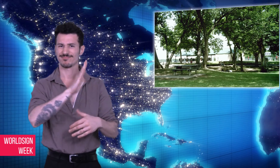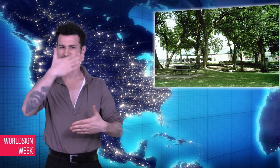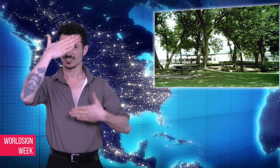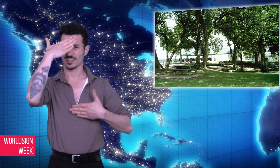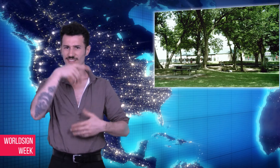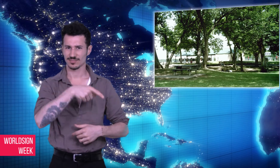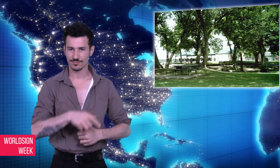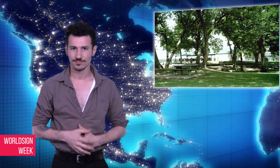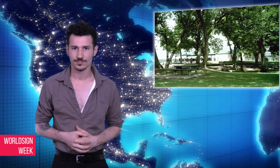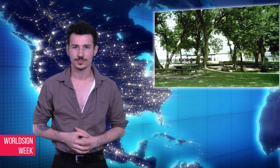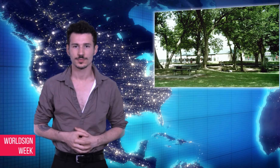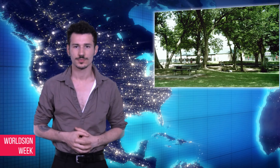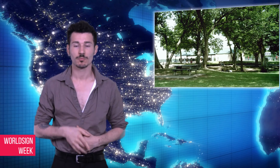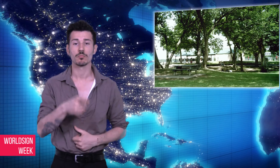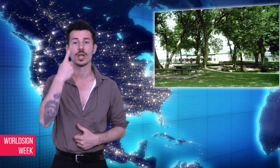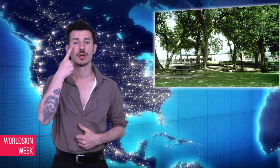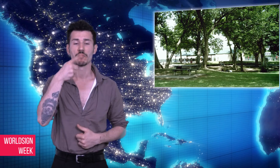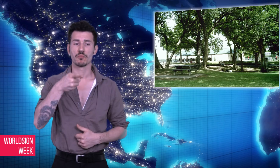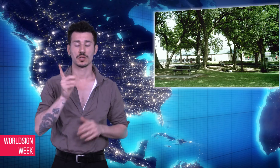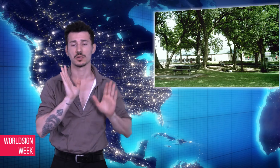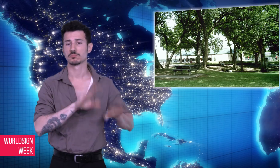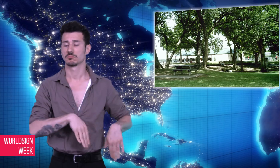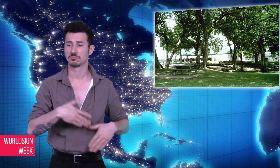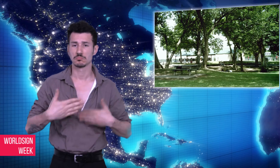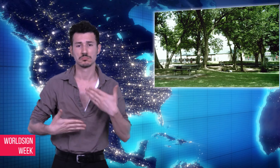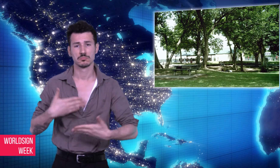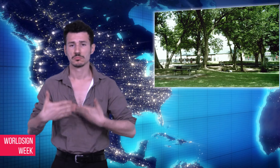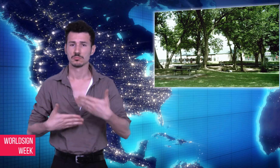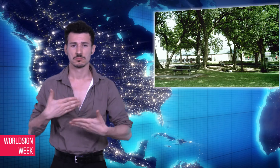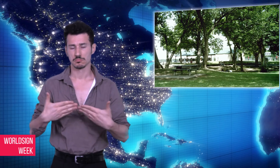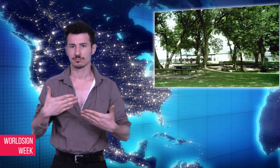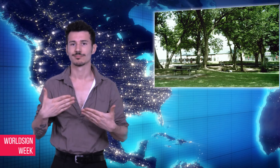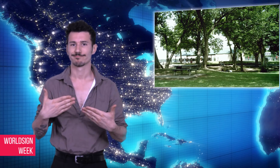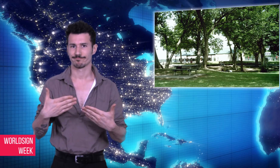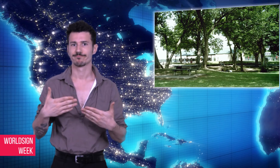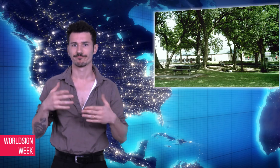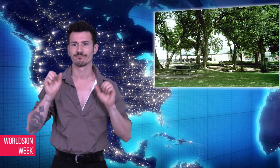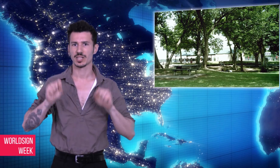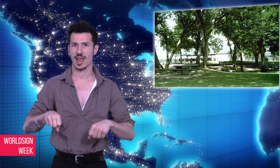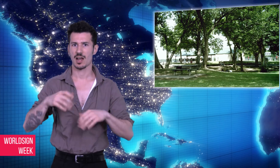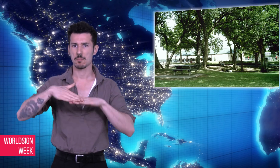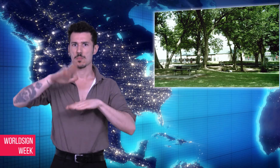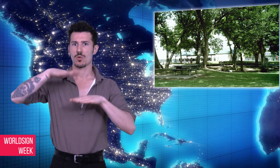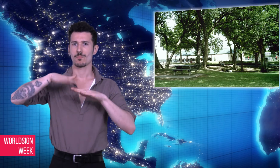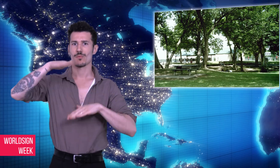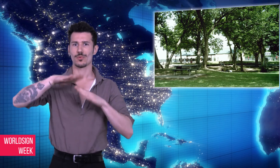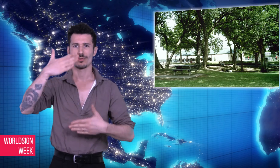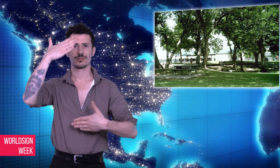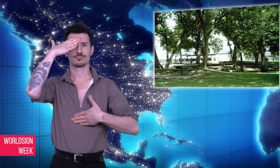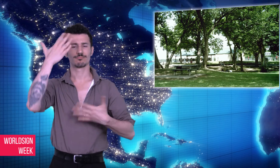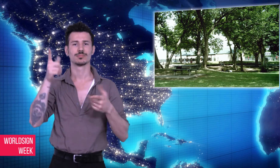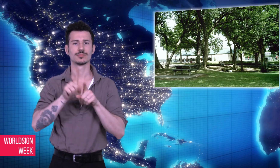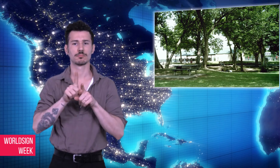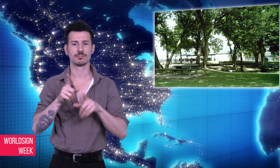and vomiting. If left unchecked, the disease can advance to arthritis